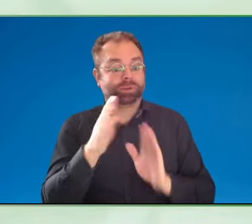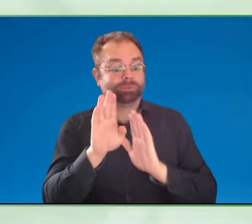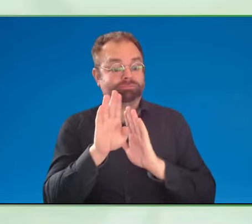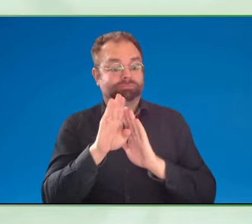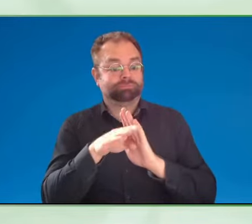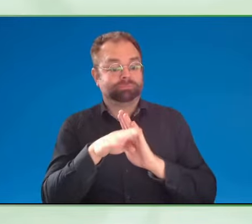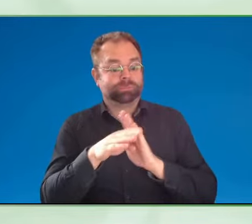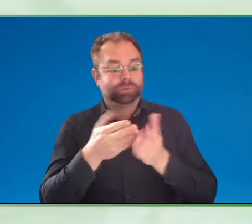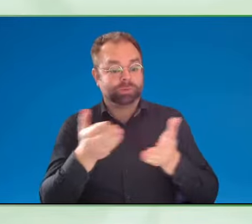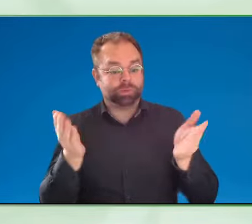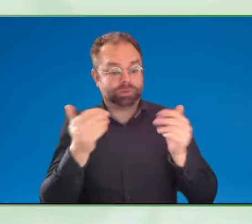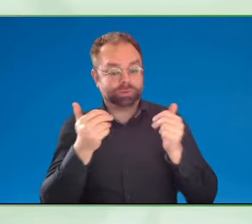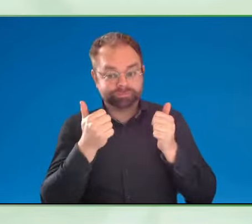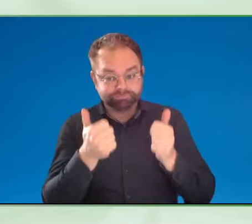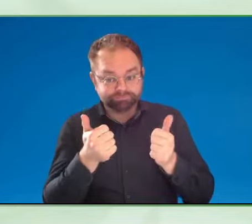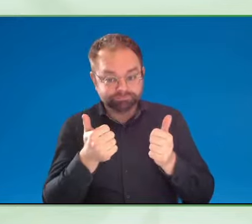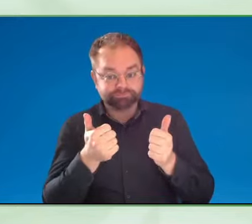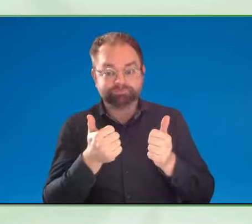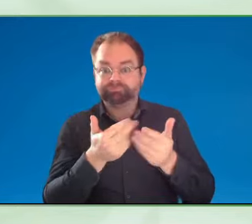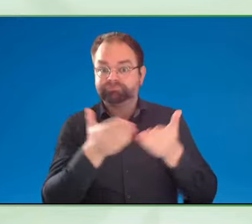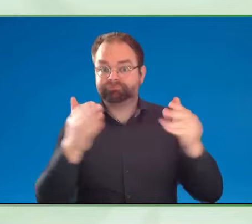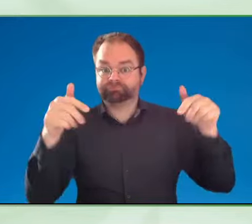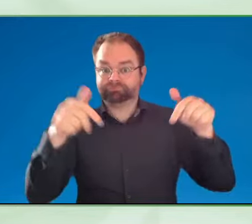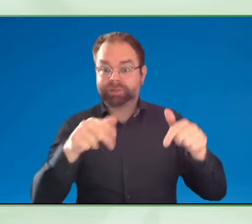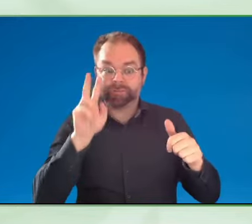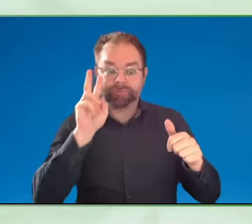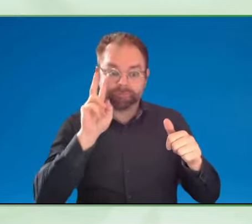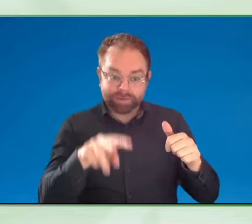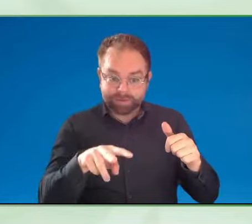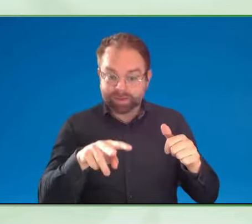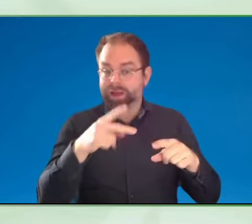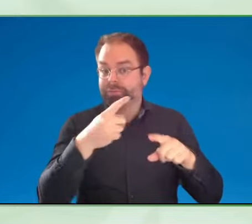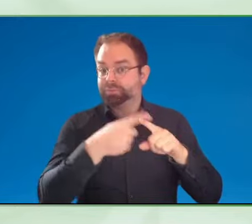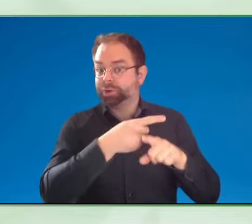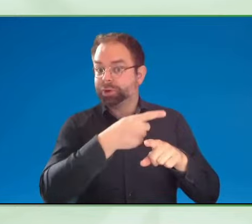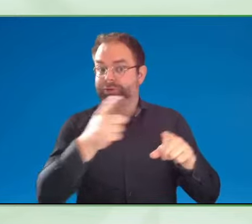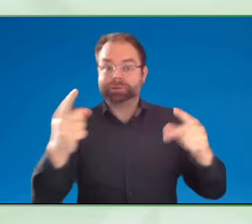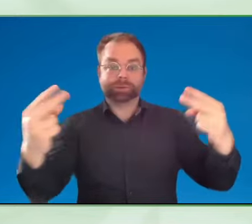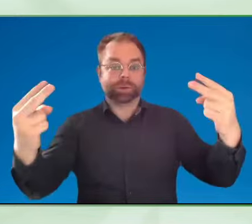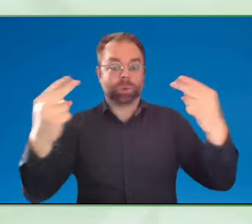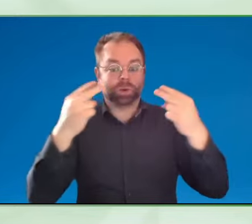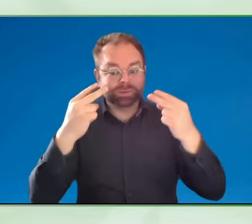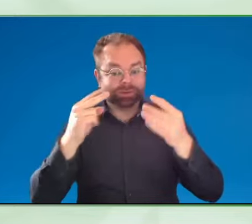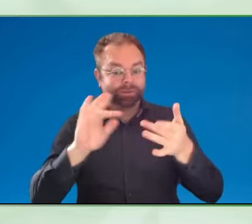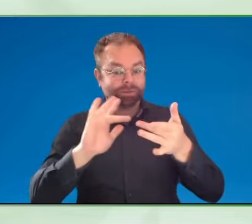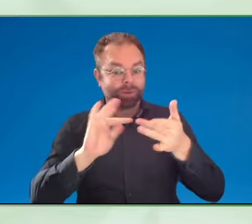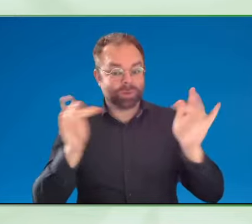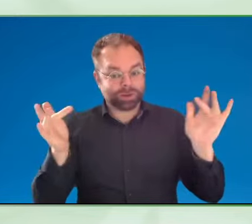My name is Jakob Rosin, I am an accessibility specialist from Estonia.